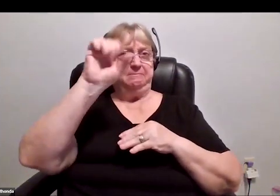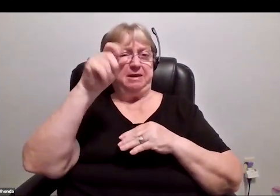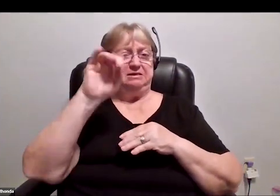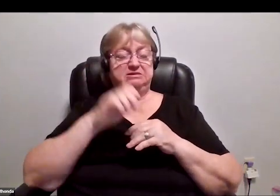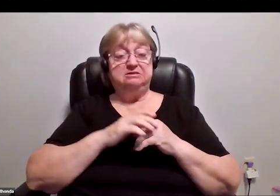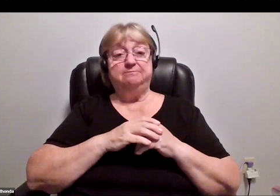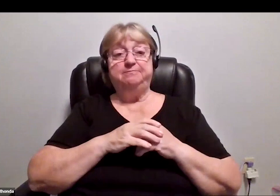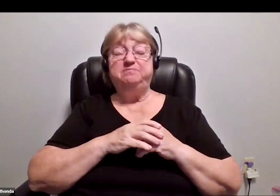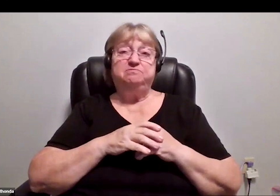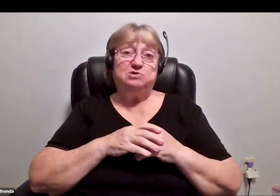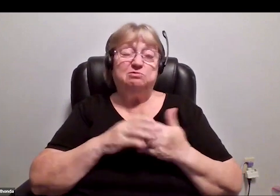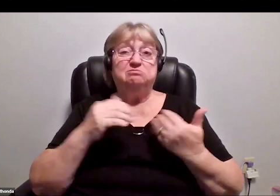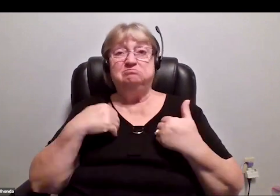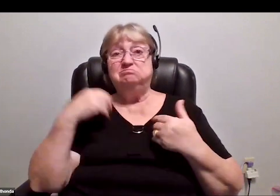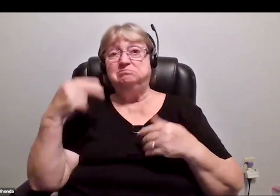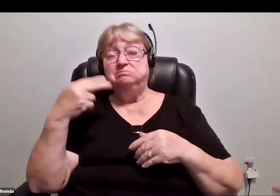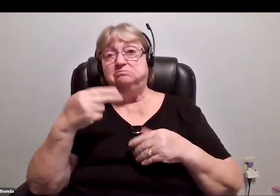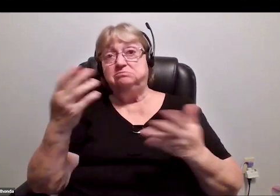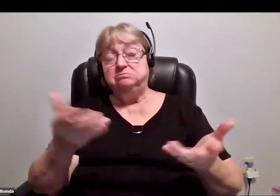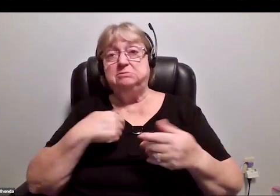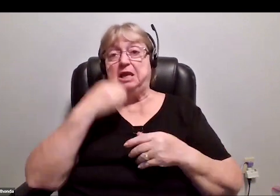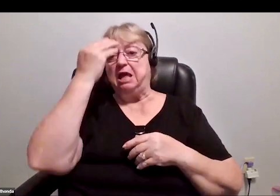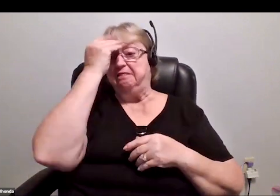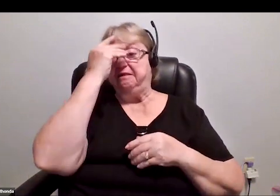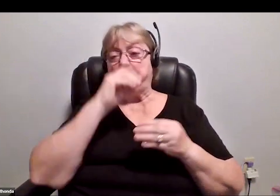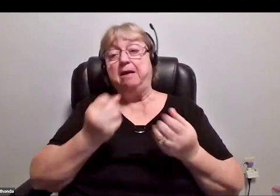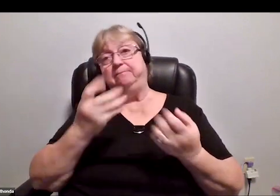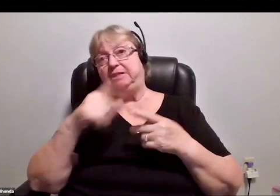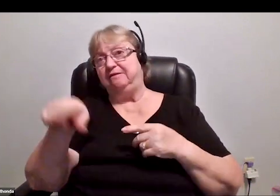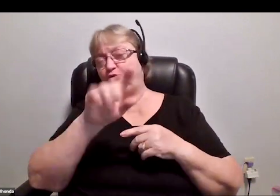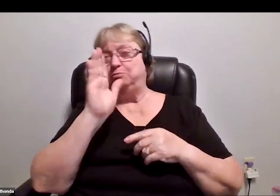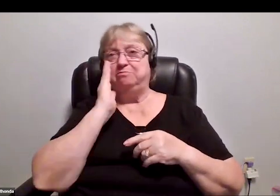There's a history here. I think about-- Many of you will be familiar with the Gallaudet 11,